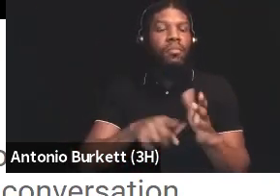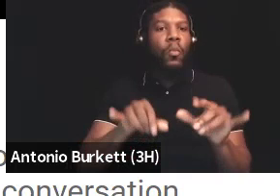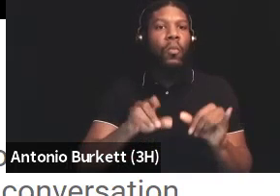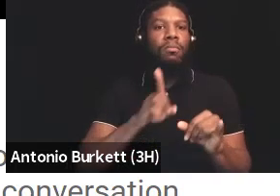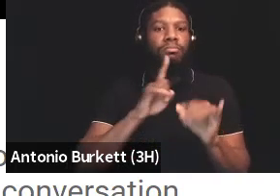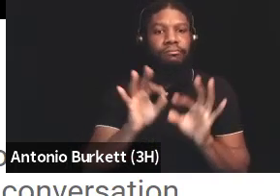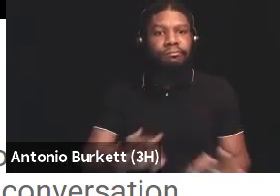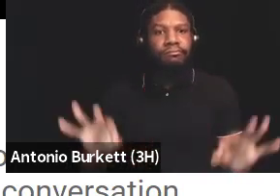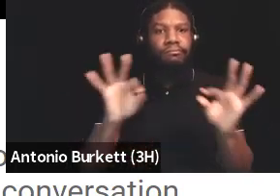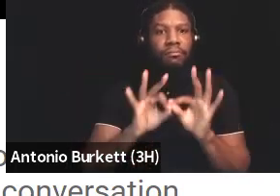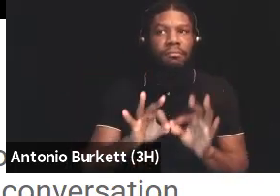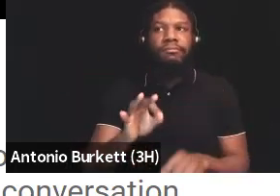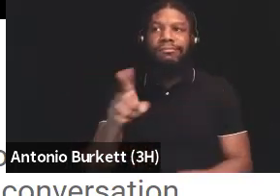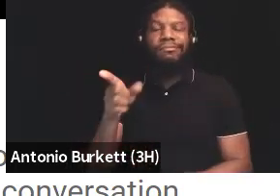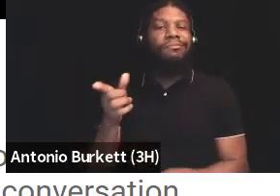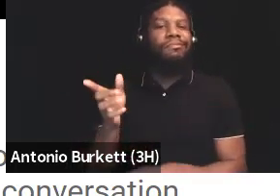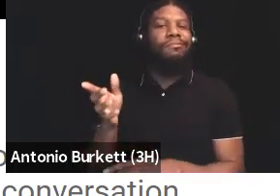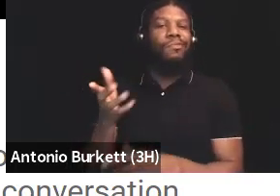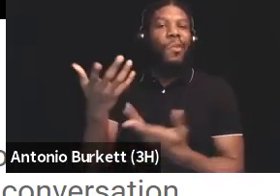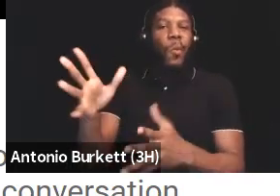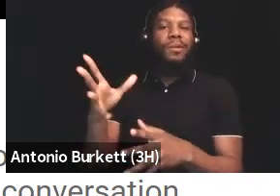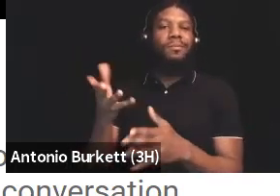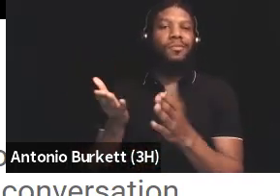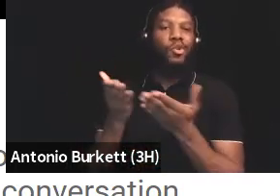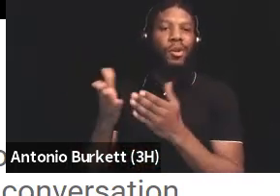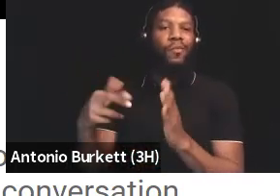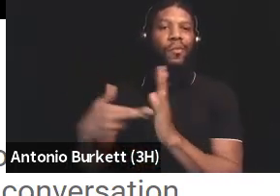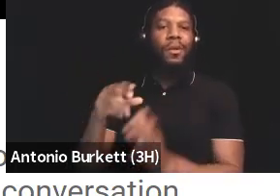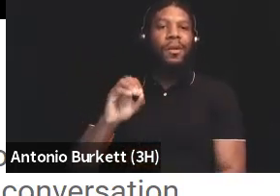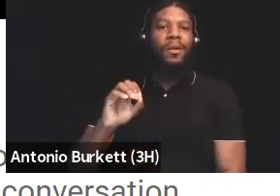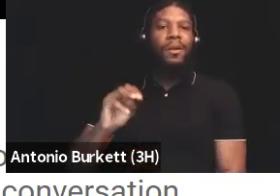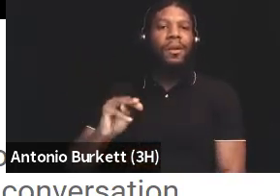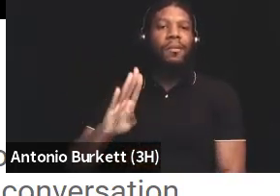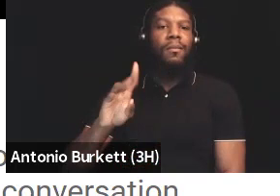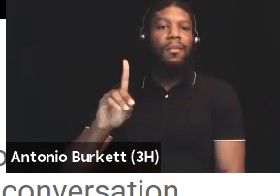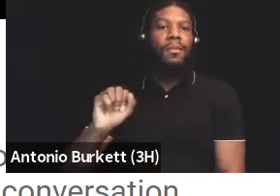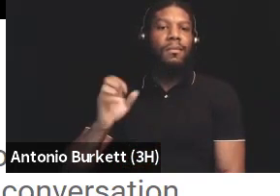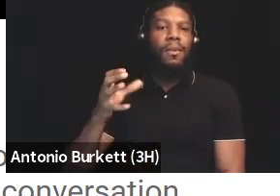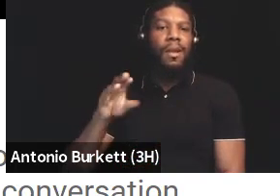had been the ombudsperson in the graduate school and she saw some of the needs that students had